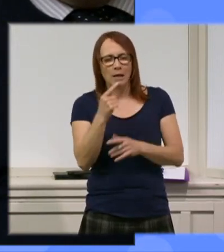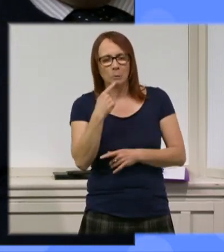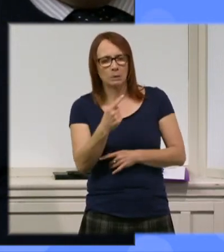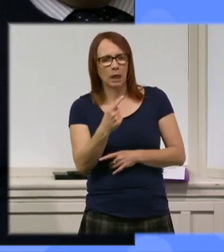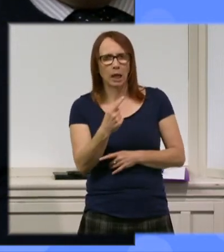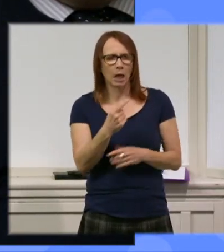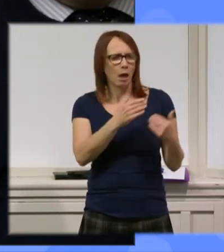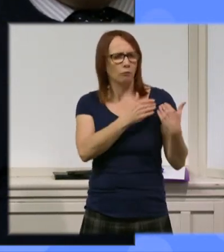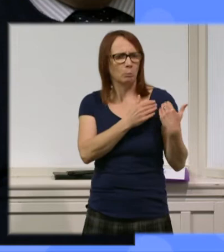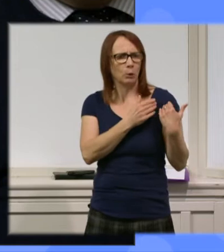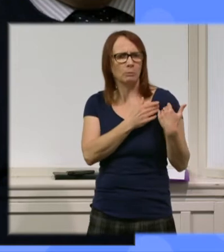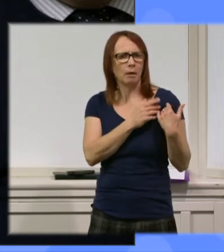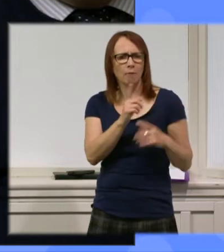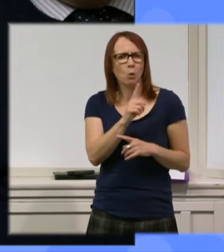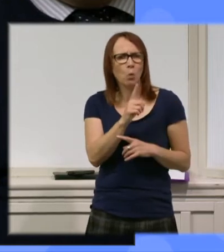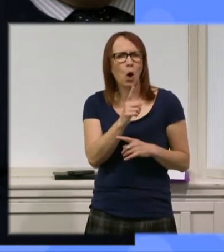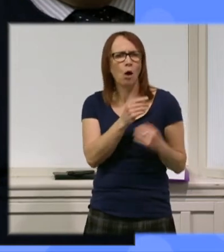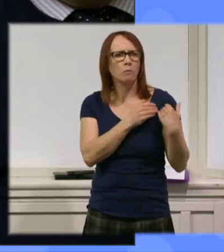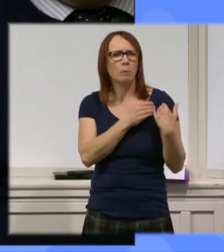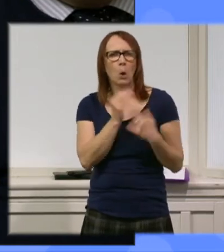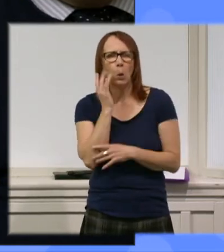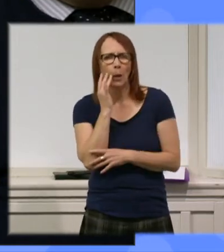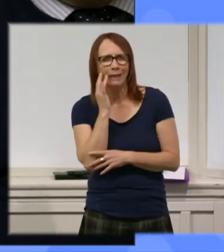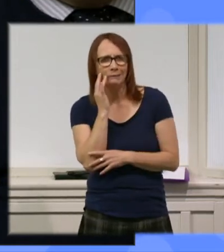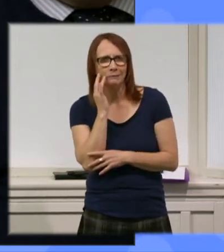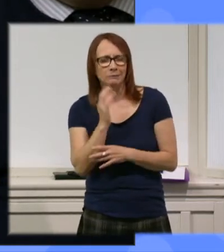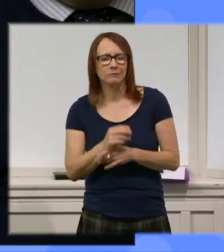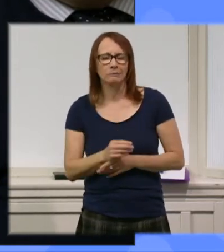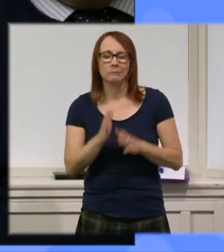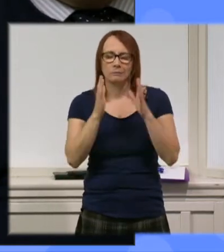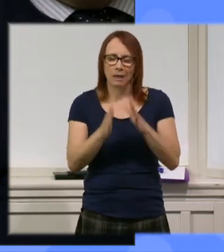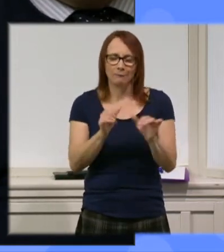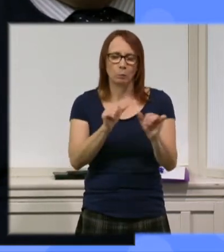what and where and that's why we need to have a better discussion about career